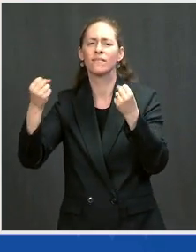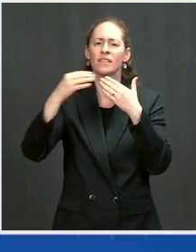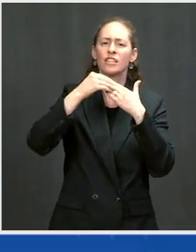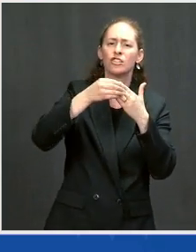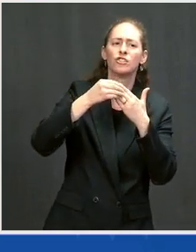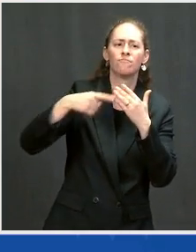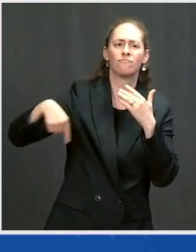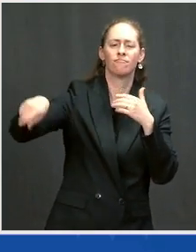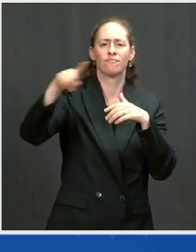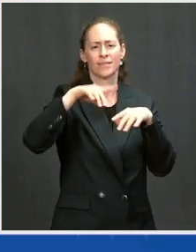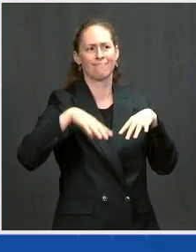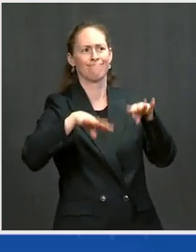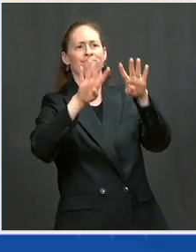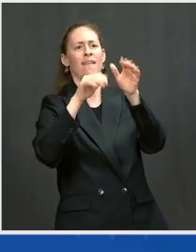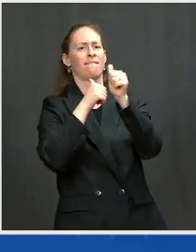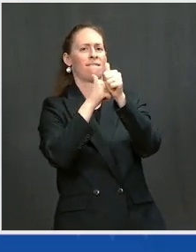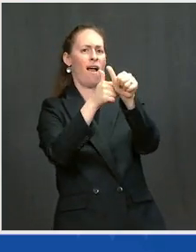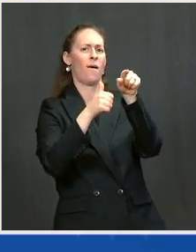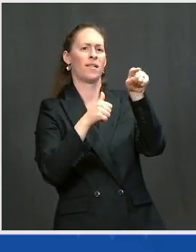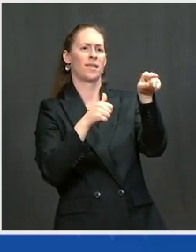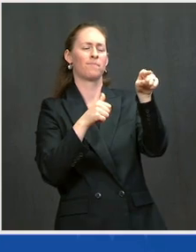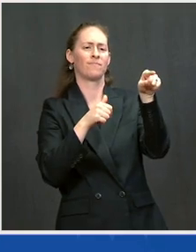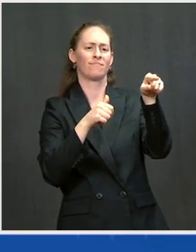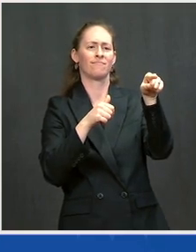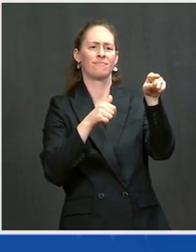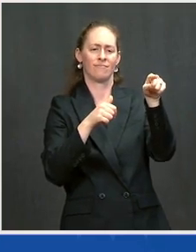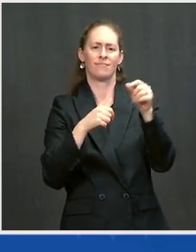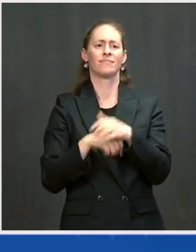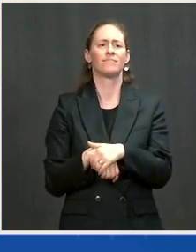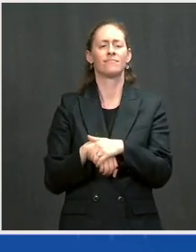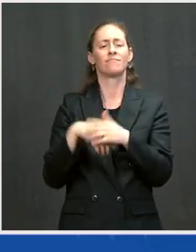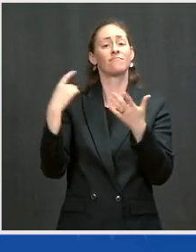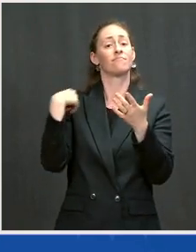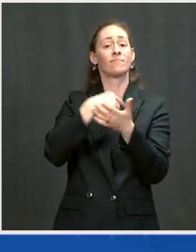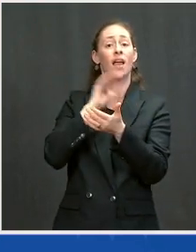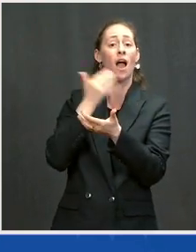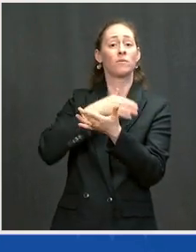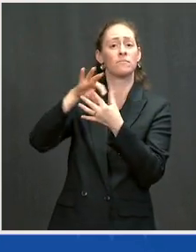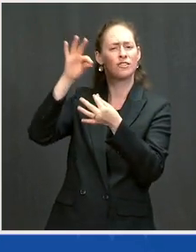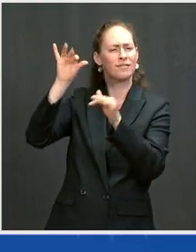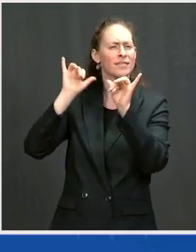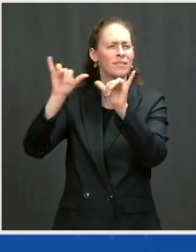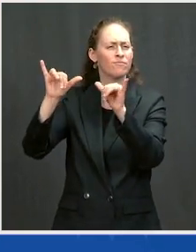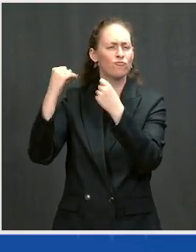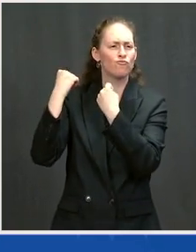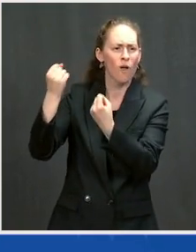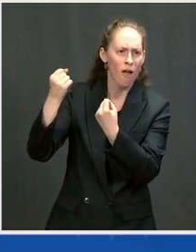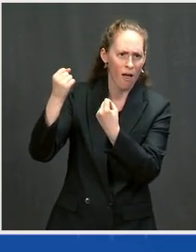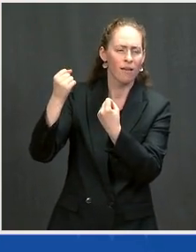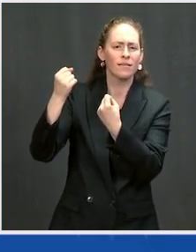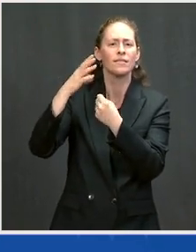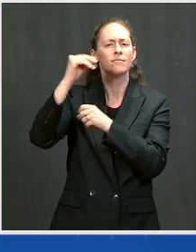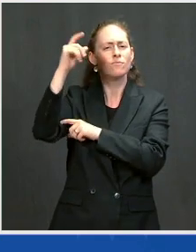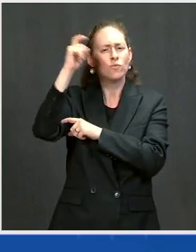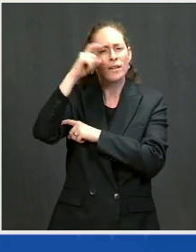Keep us all strong in spirit and give our leaders wisdom as they serve our nation's people. Bless and protect our armed forces